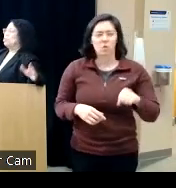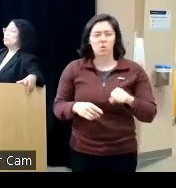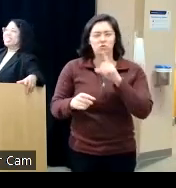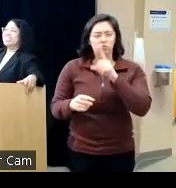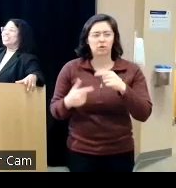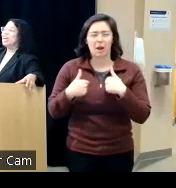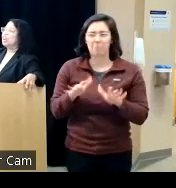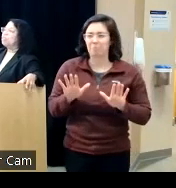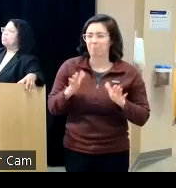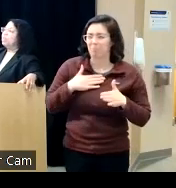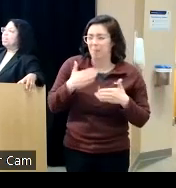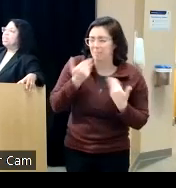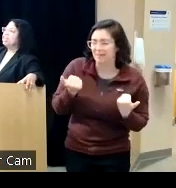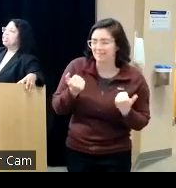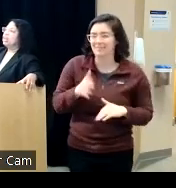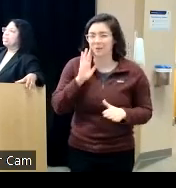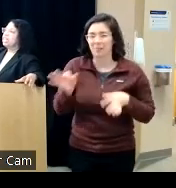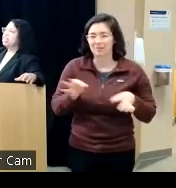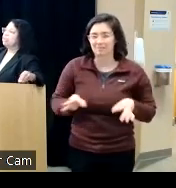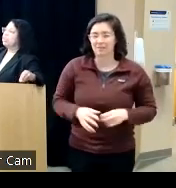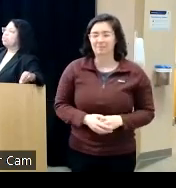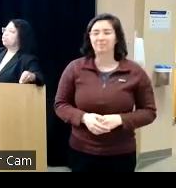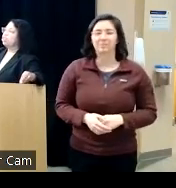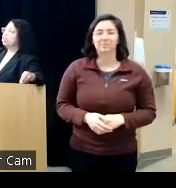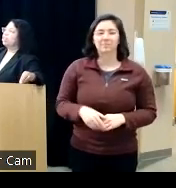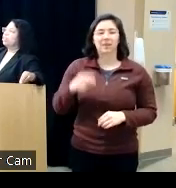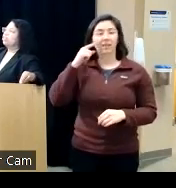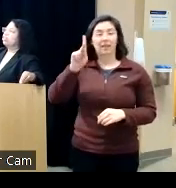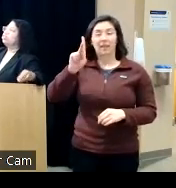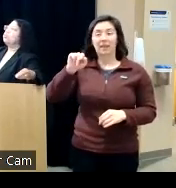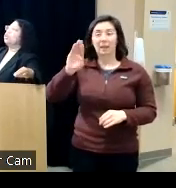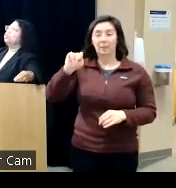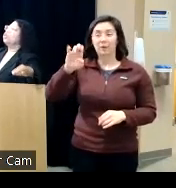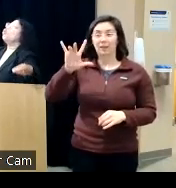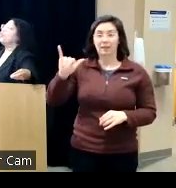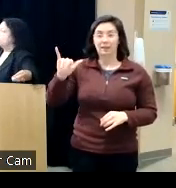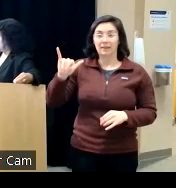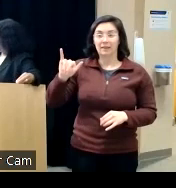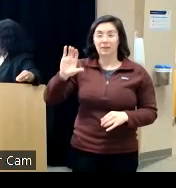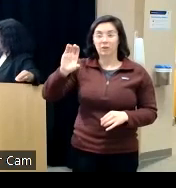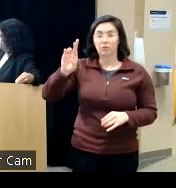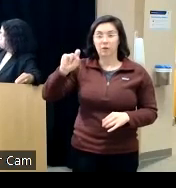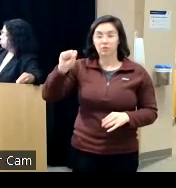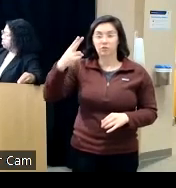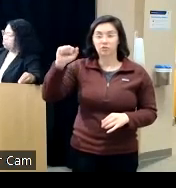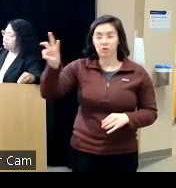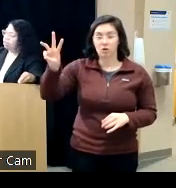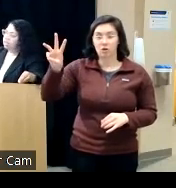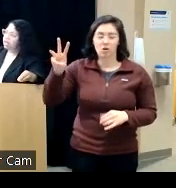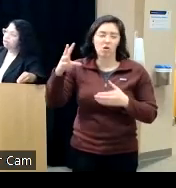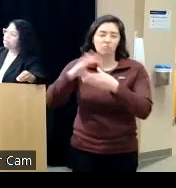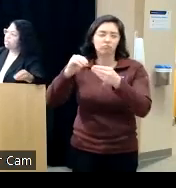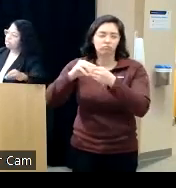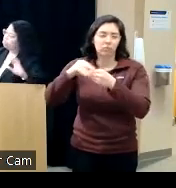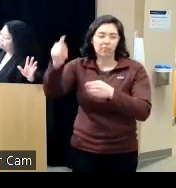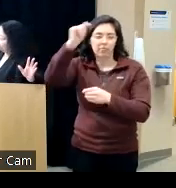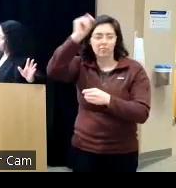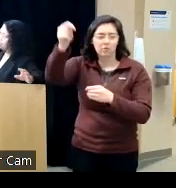do my best um Kimberly Crenshaw is the one who coined this this Theory it had